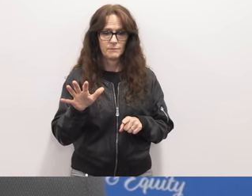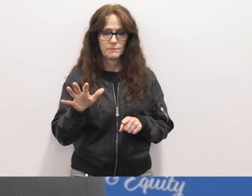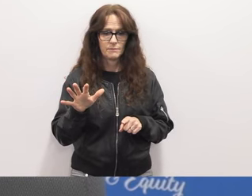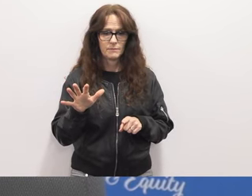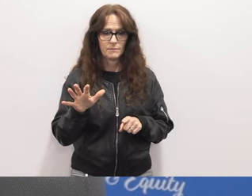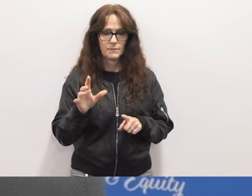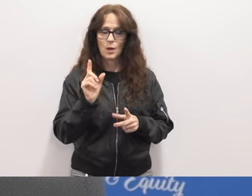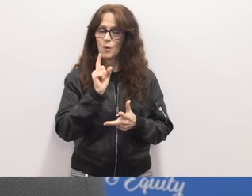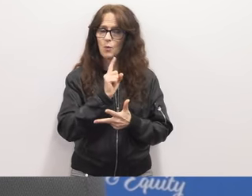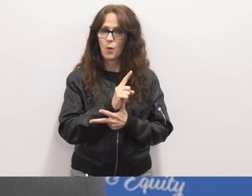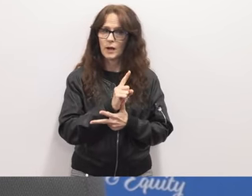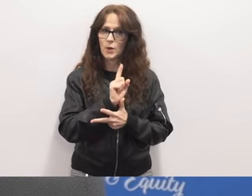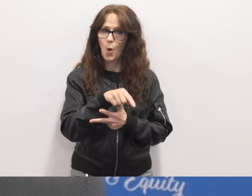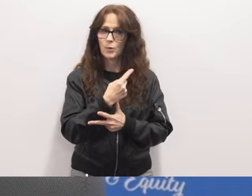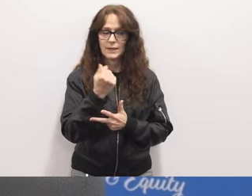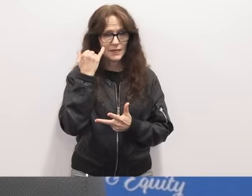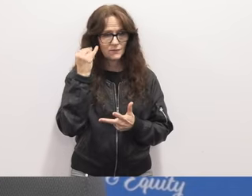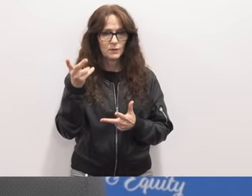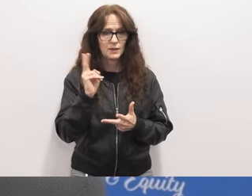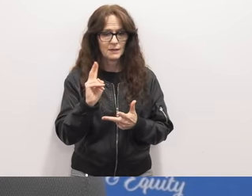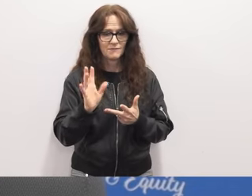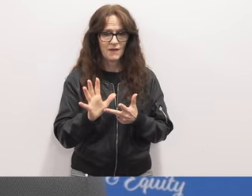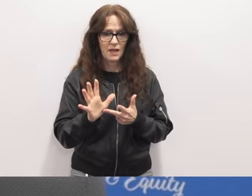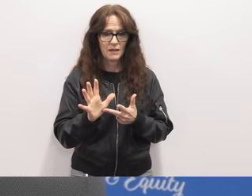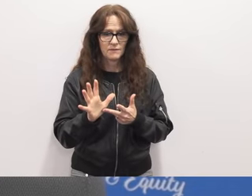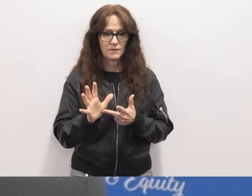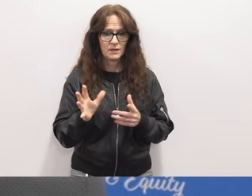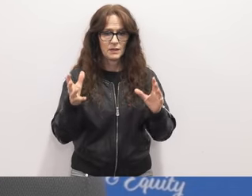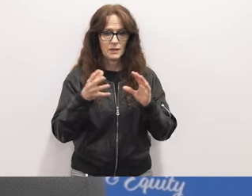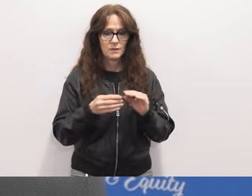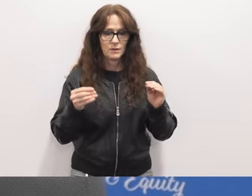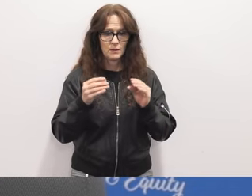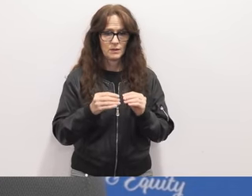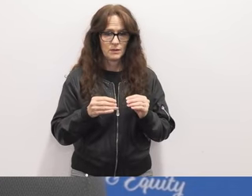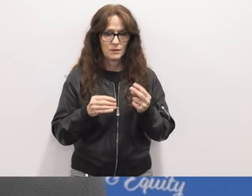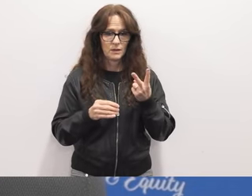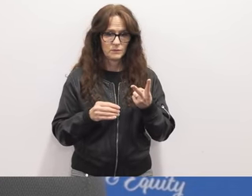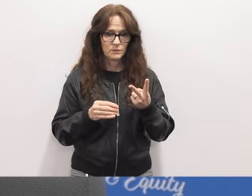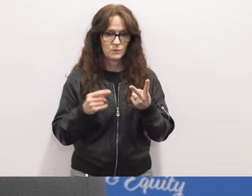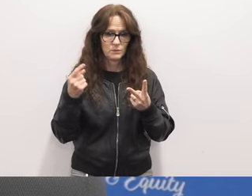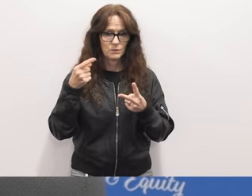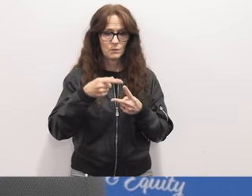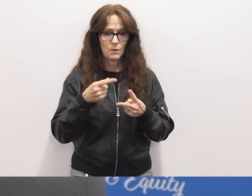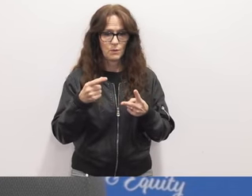And so then that opens up a scenario for me that we would have two goals with a potential